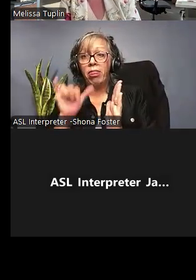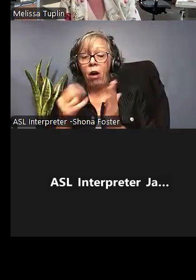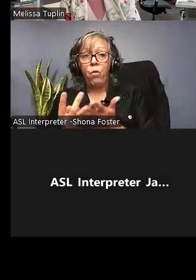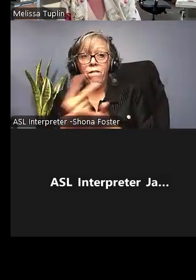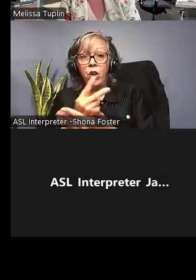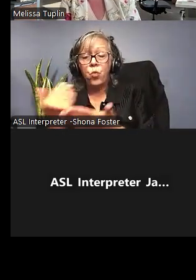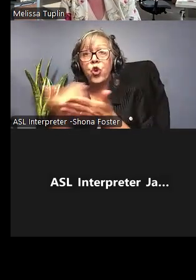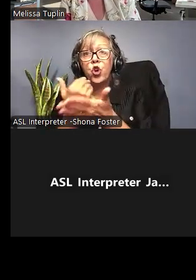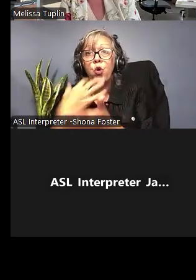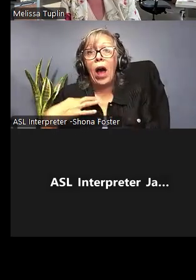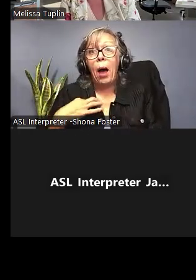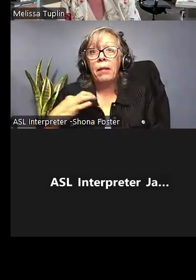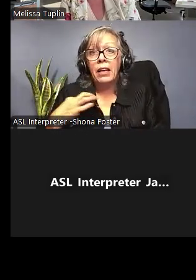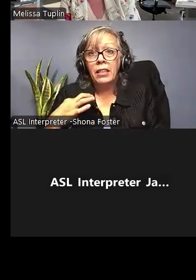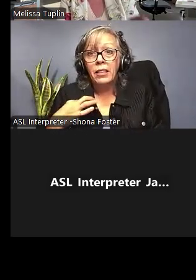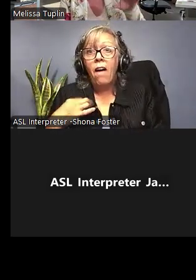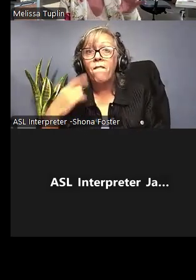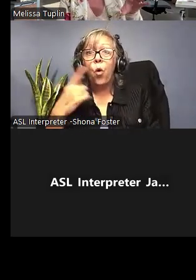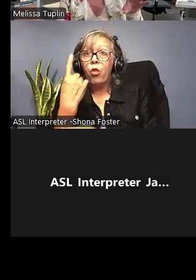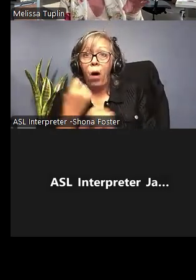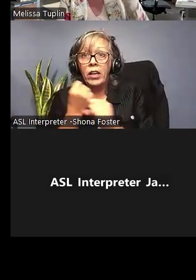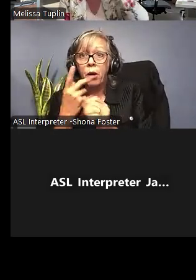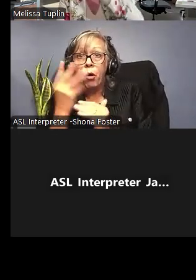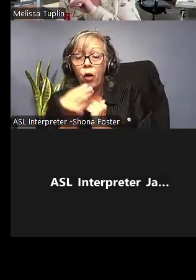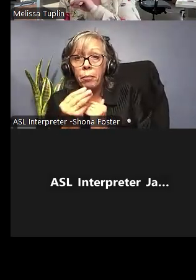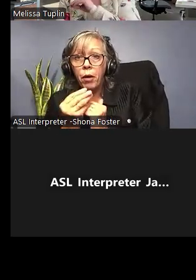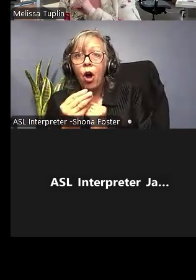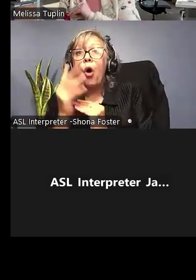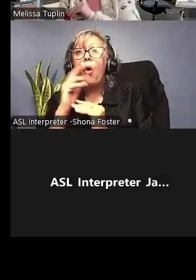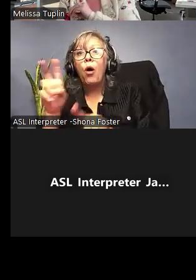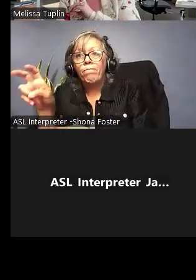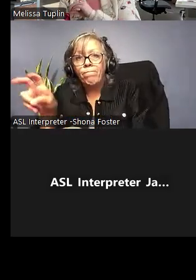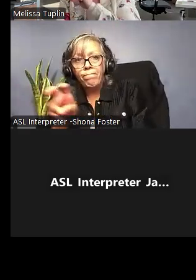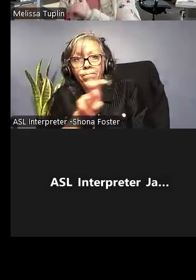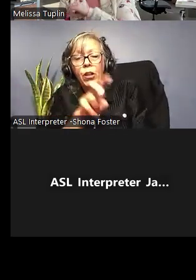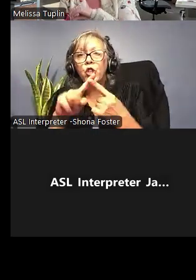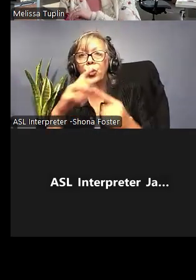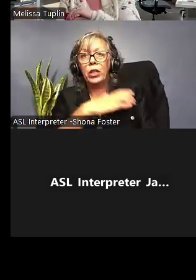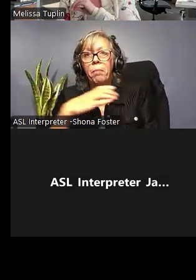Organizations One-Year Program will then be moved into the committees for the four-year